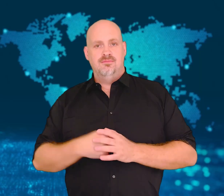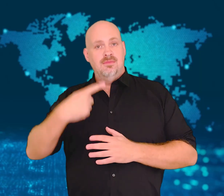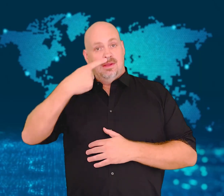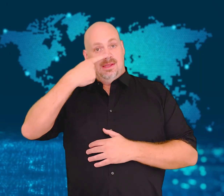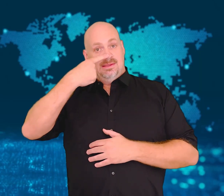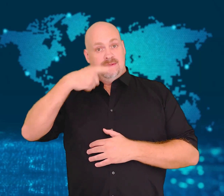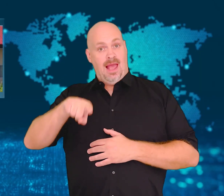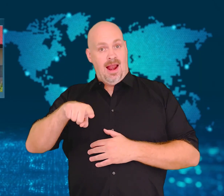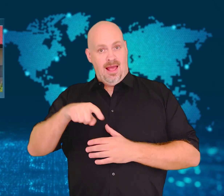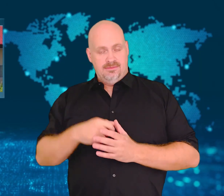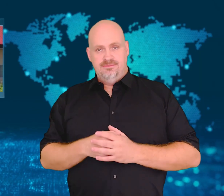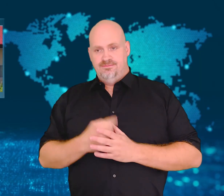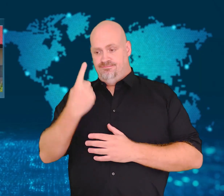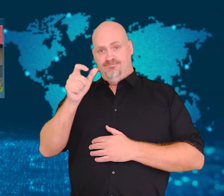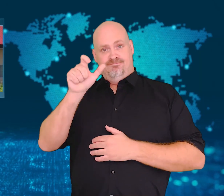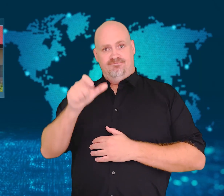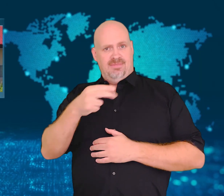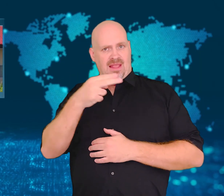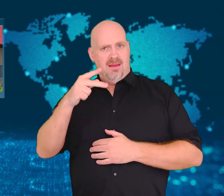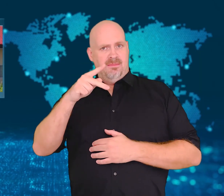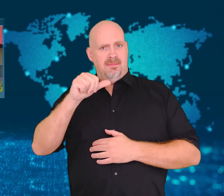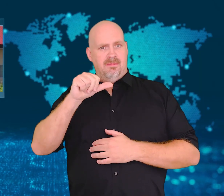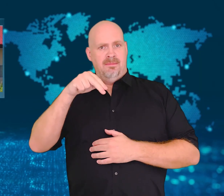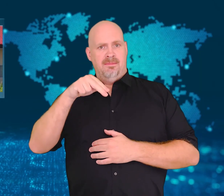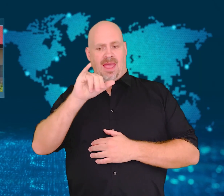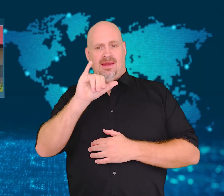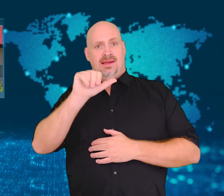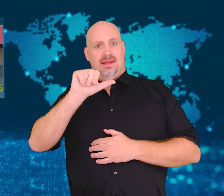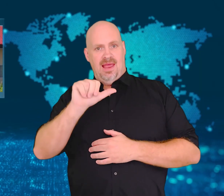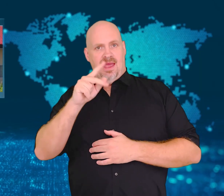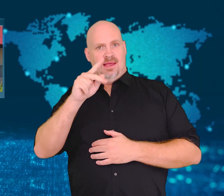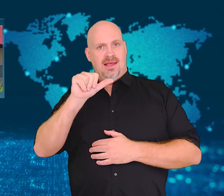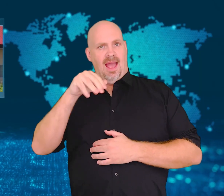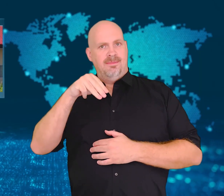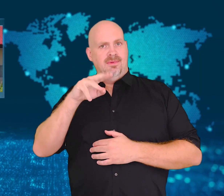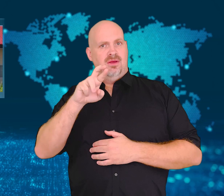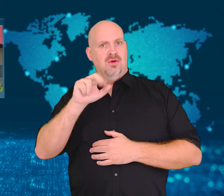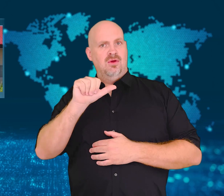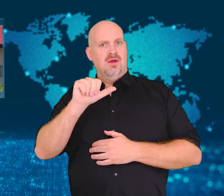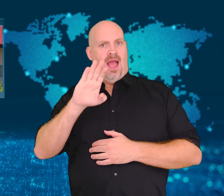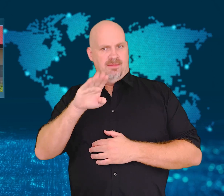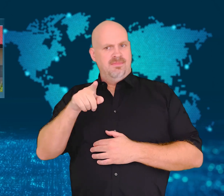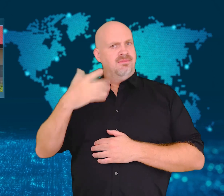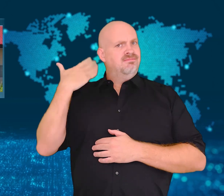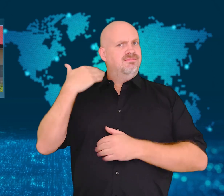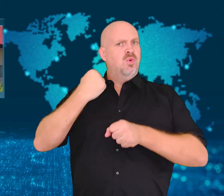[GAVIN]: Panya Kamrab, an ex-cop, opened fire and killed 36 people,